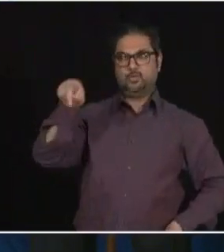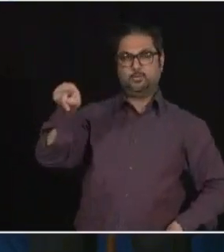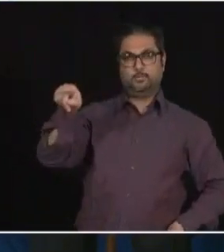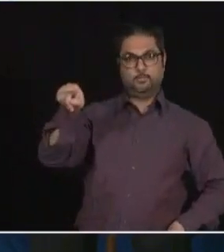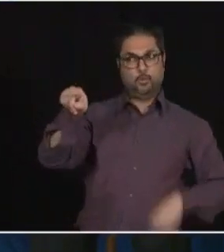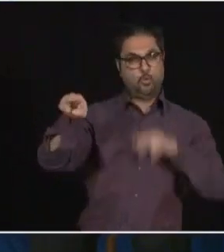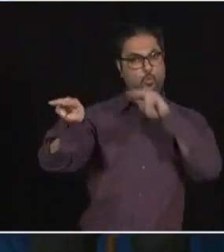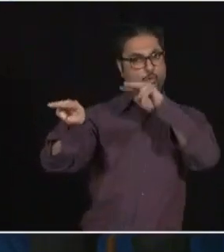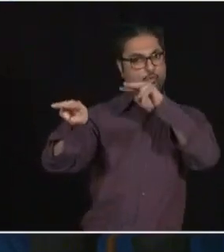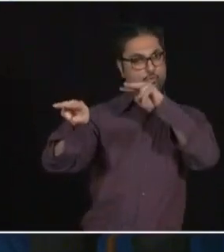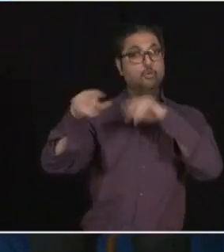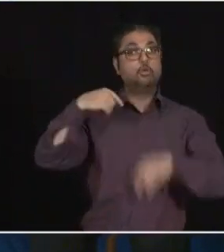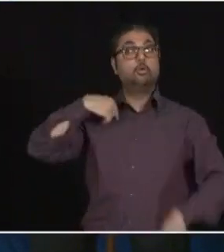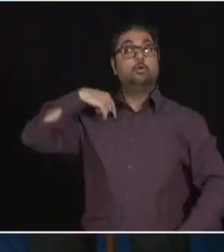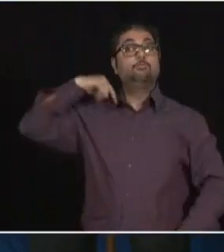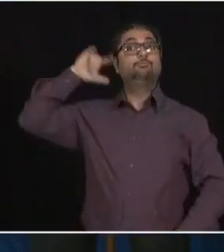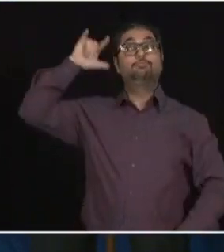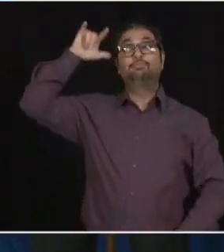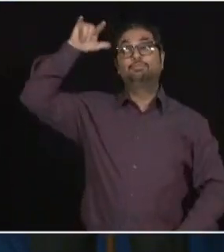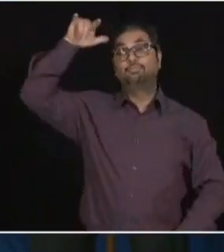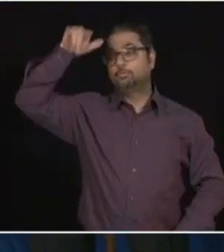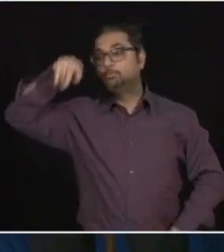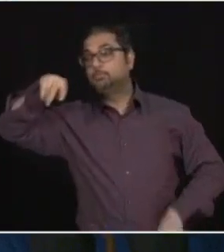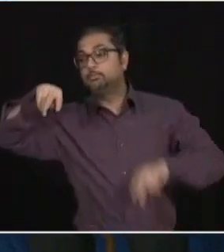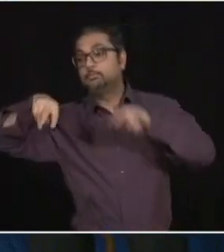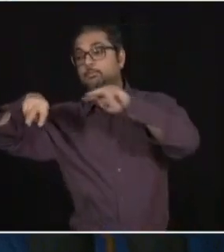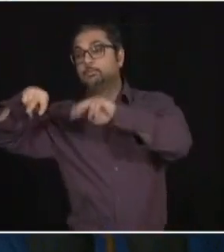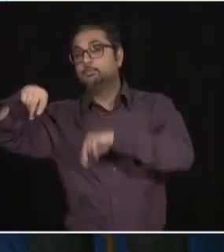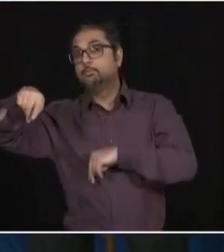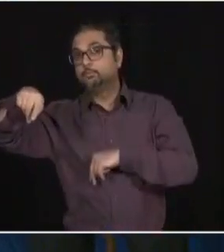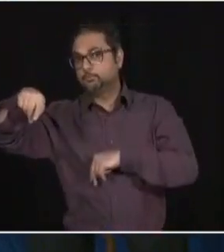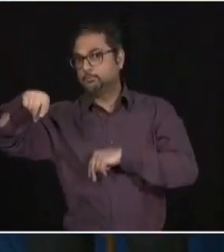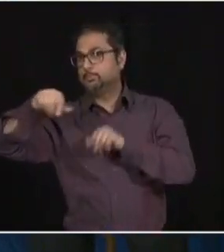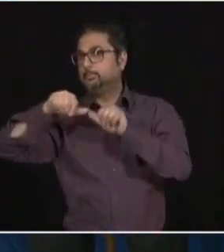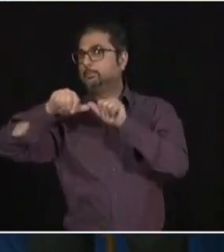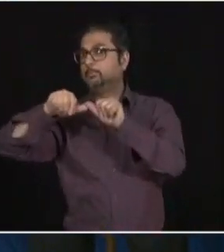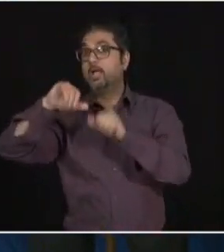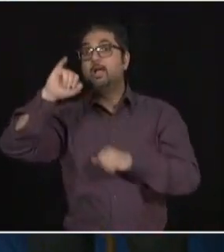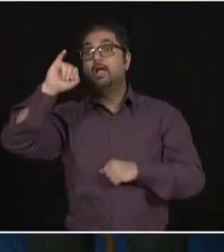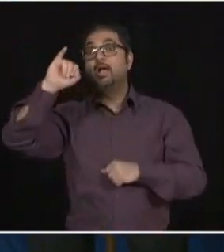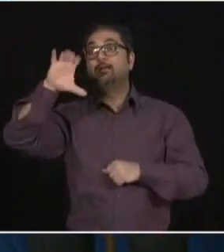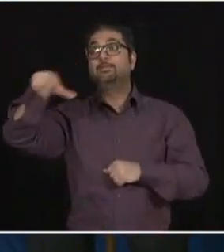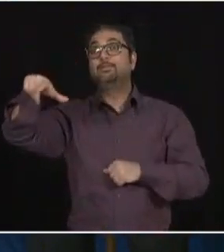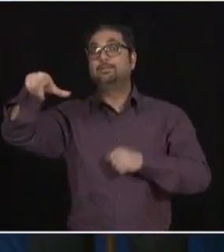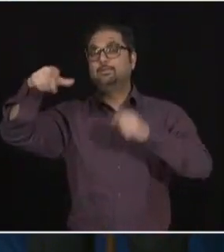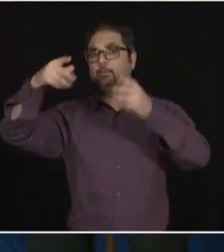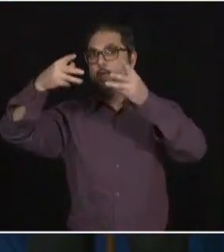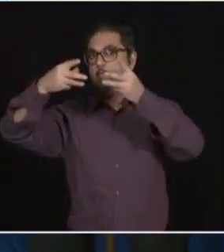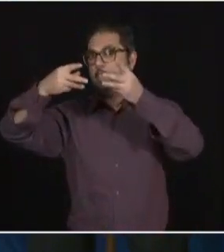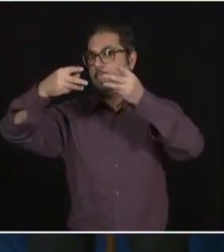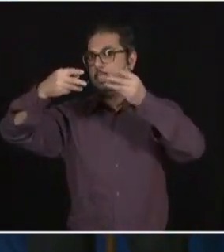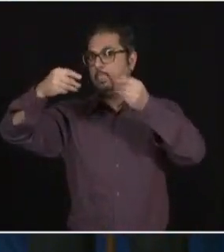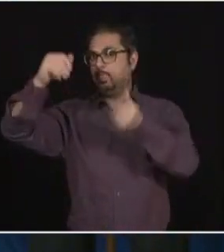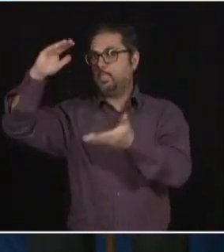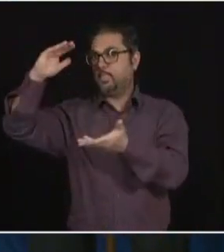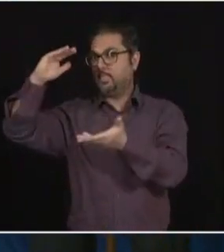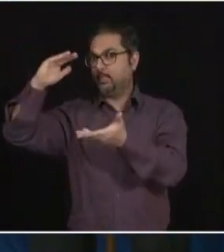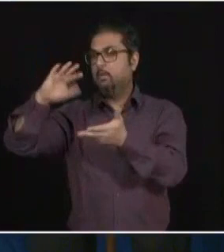situation in the Far North as the spring ice breakup occurs, and partner with